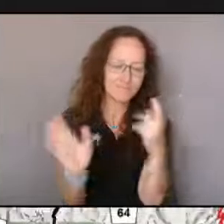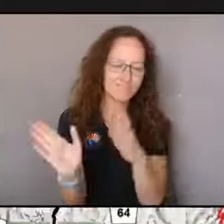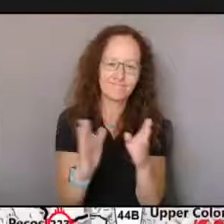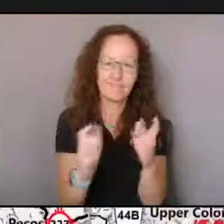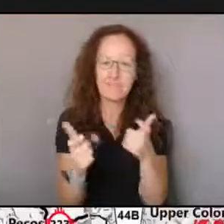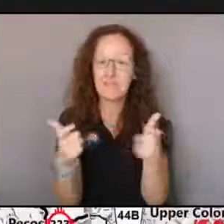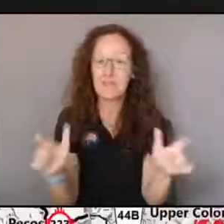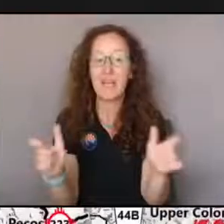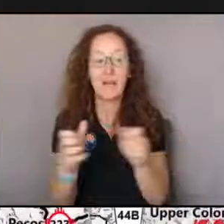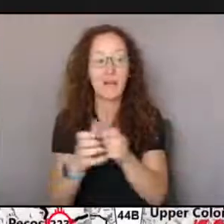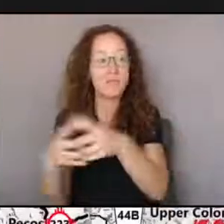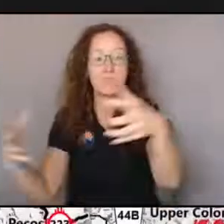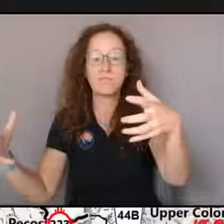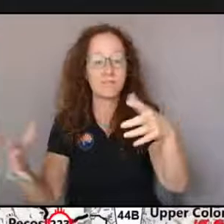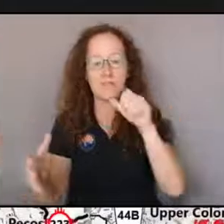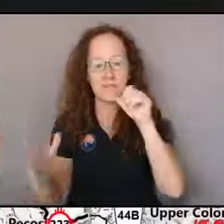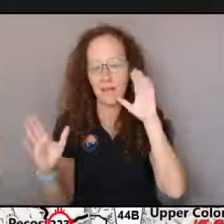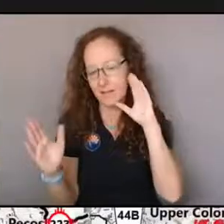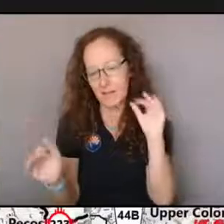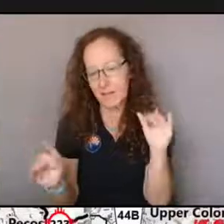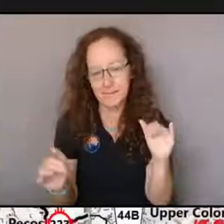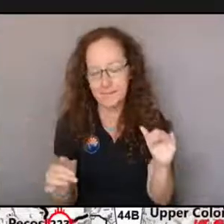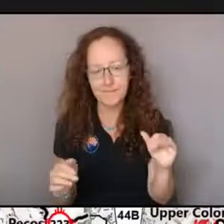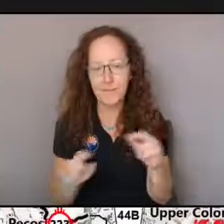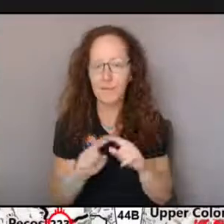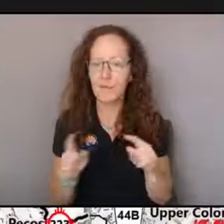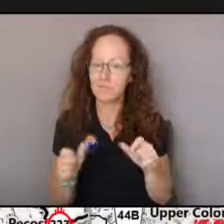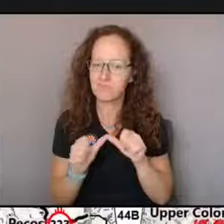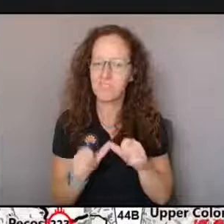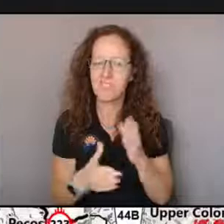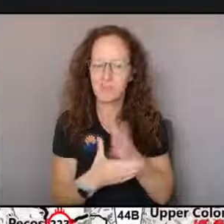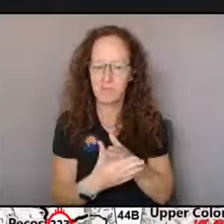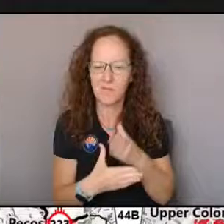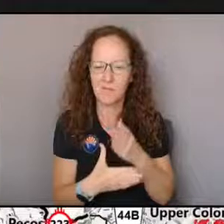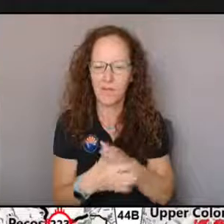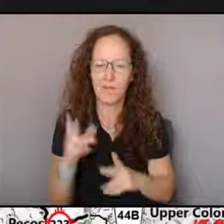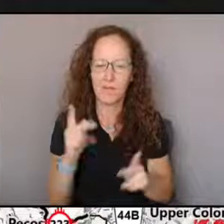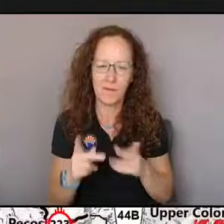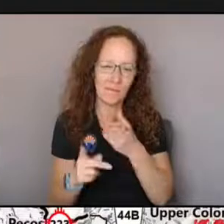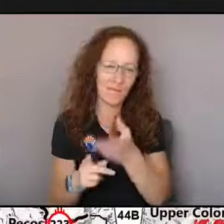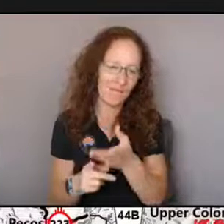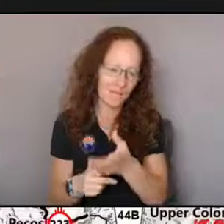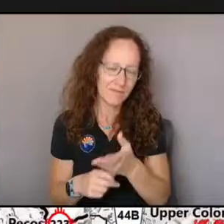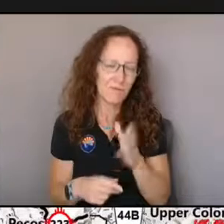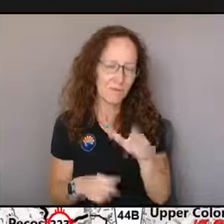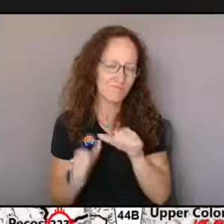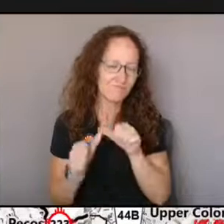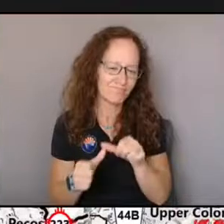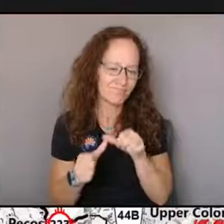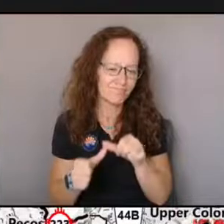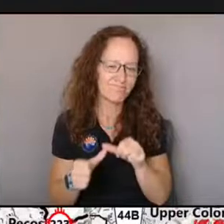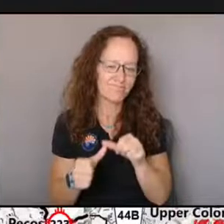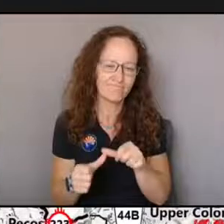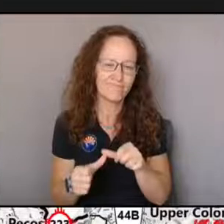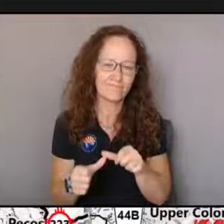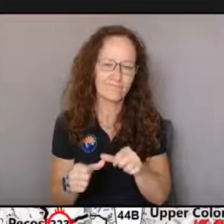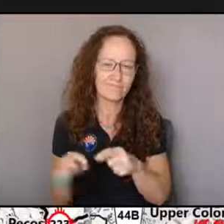NOT ANTICIPATING ANY KIND OF ISSUES THERE, BUT THAT IS GOING TO BE TO CONTINUE TO BE A NUISANCE FOR THOSE FOLKS THERE.